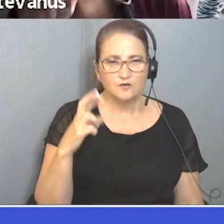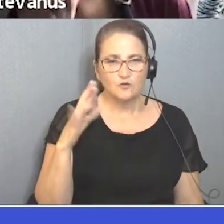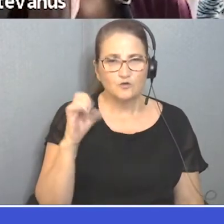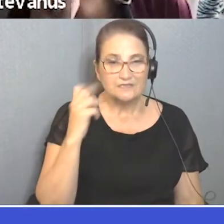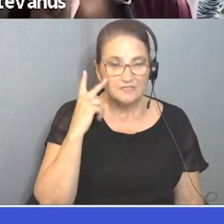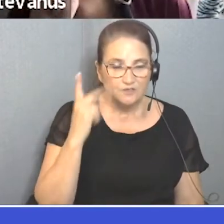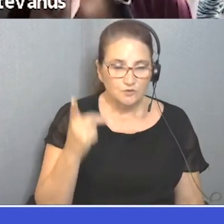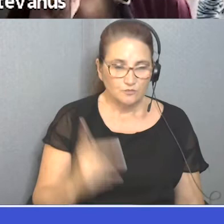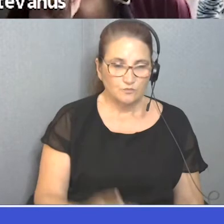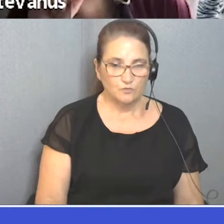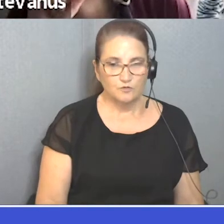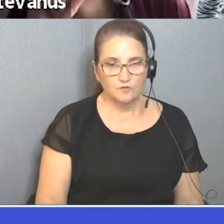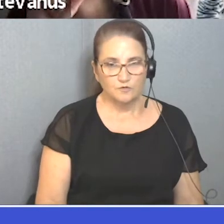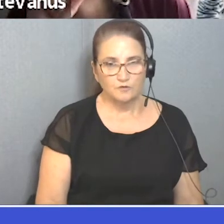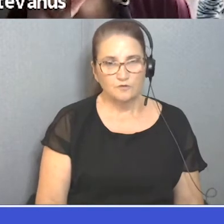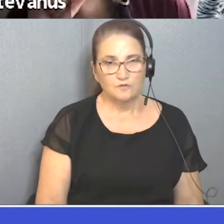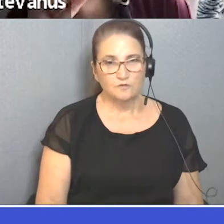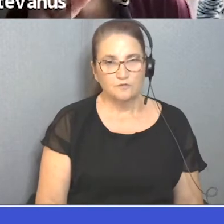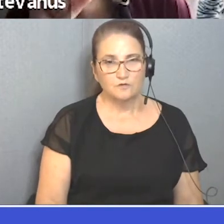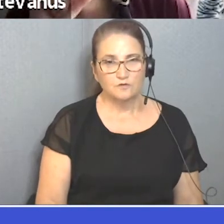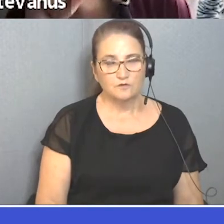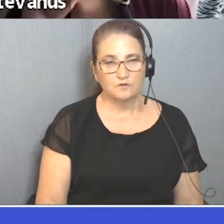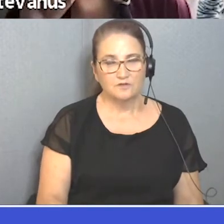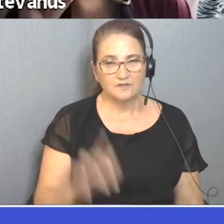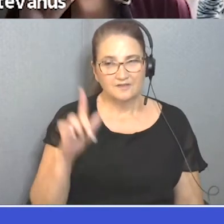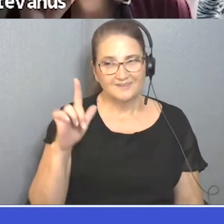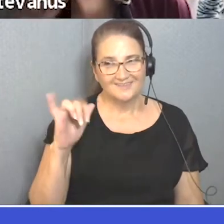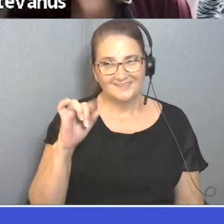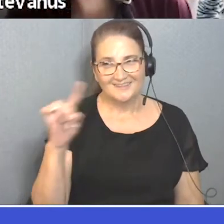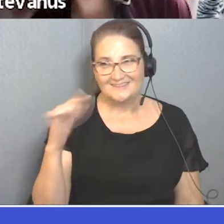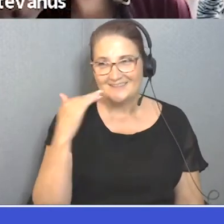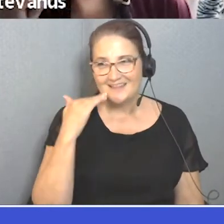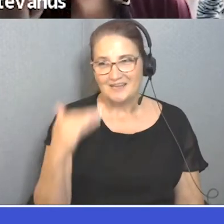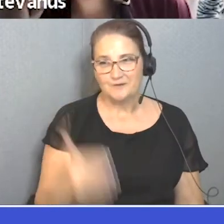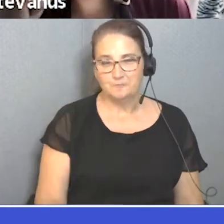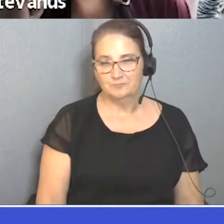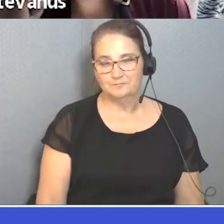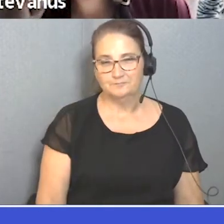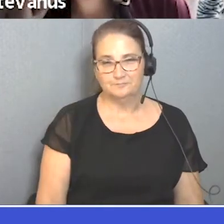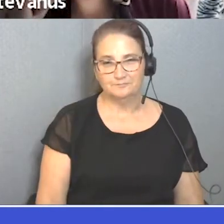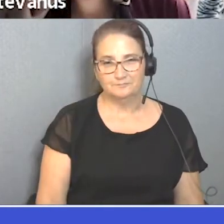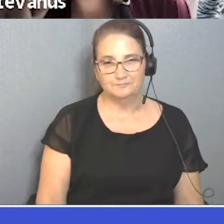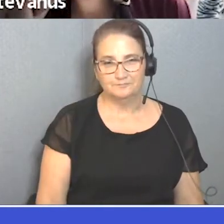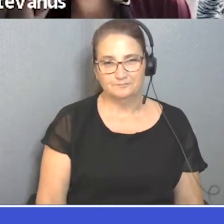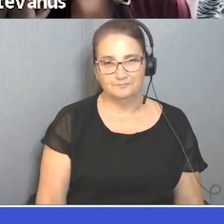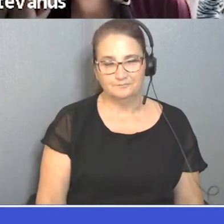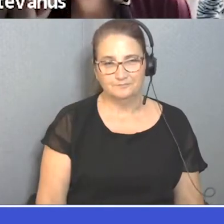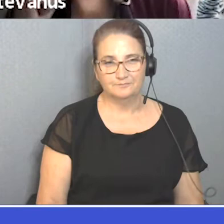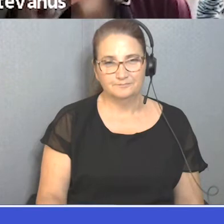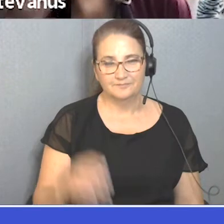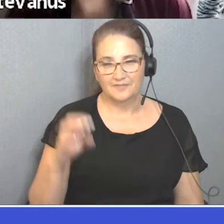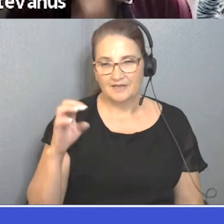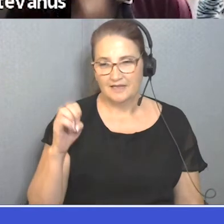I see a couple readies. Chris, I see you.